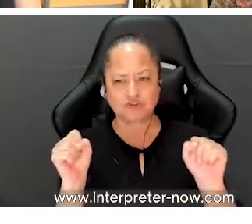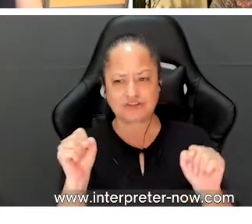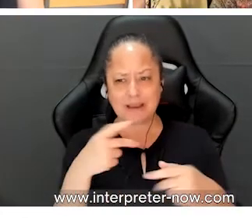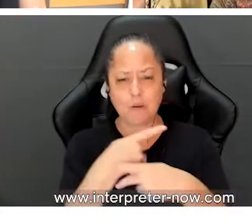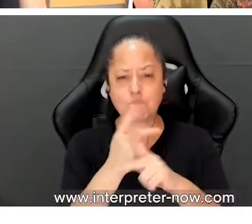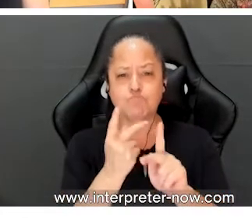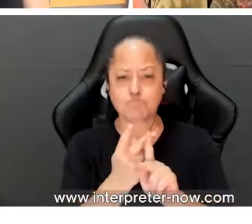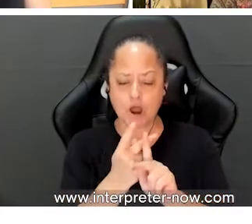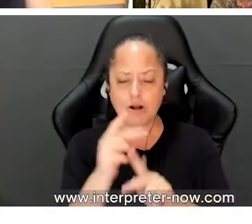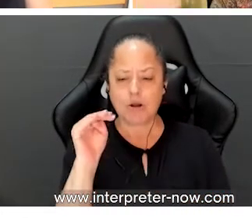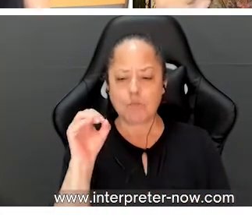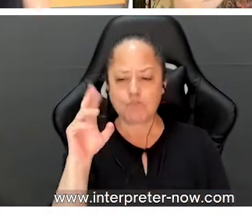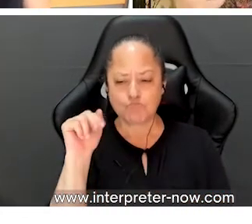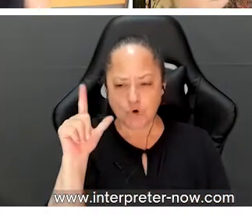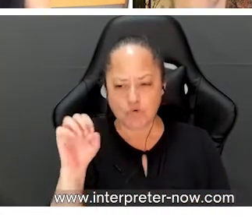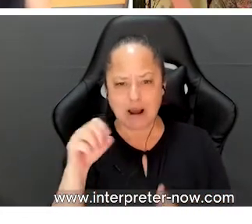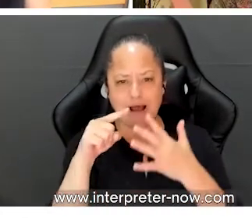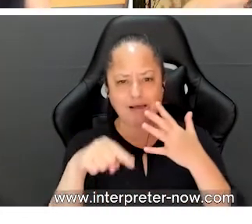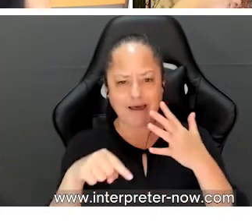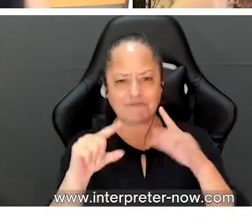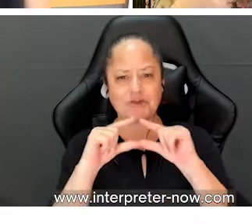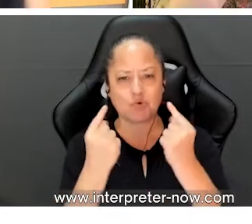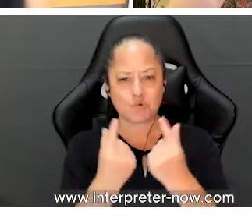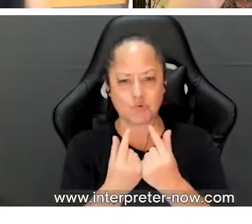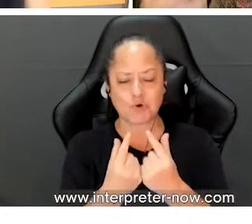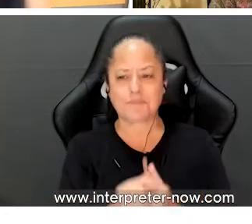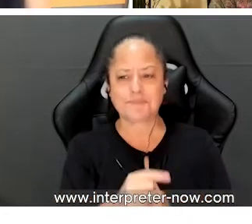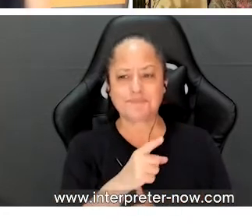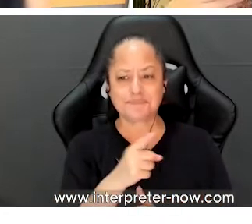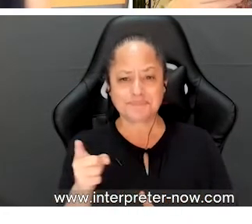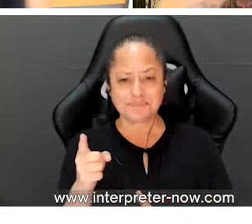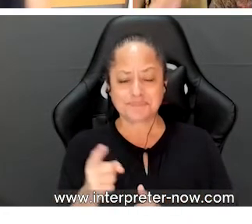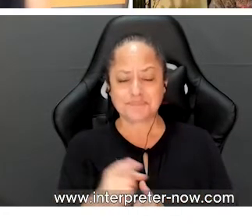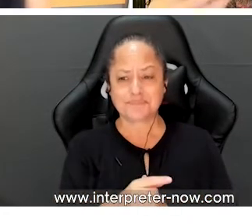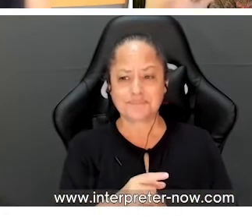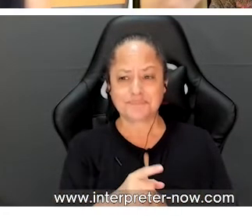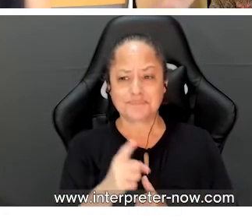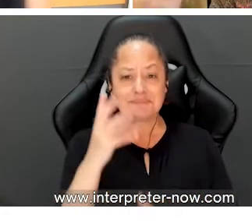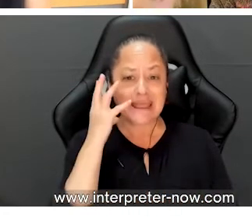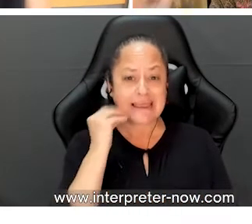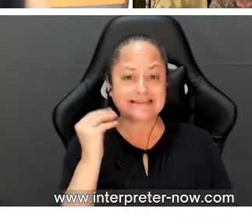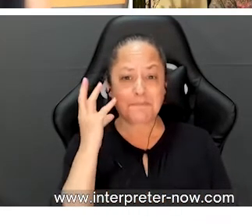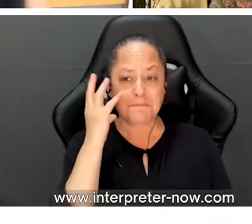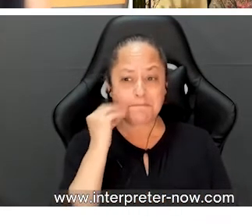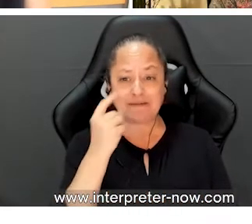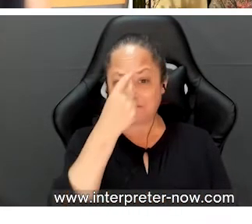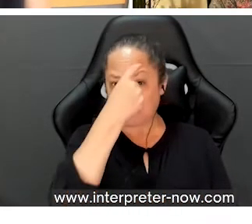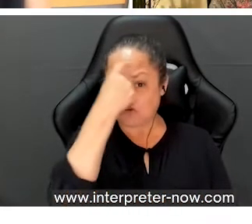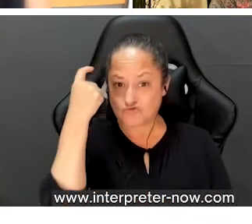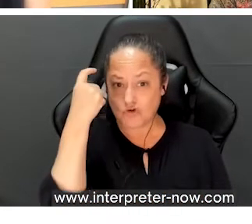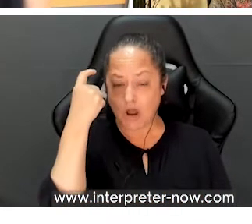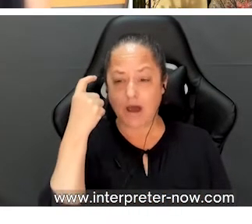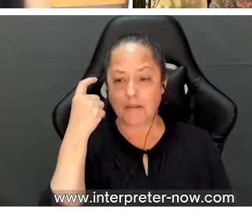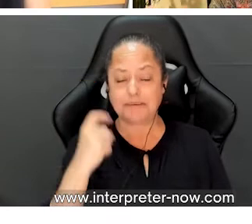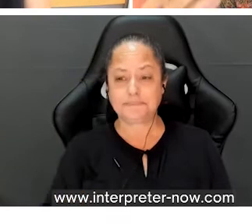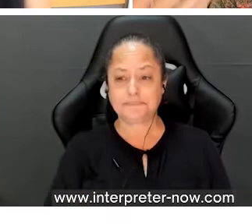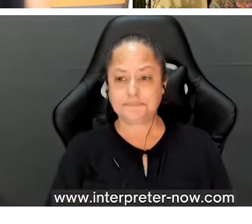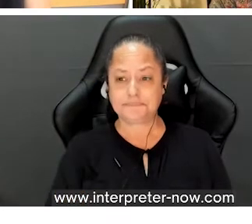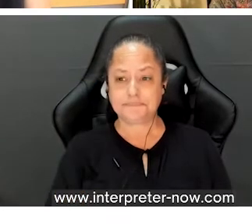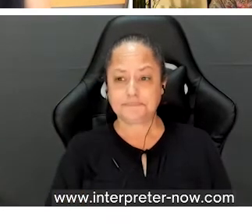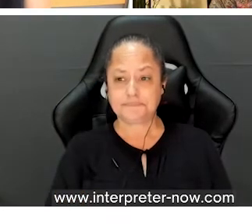of those things of the groups that one, their experiences of trauma and the difficulty that